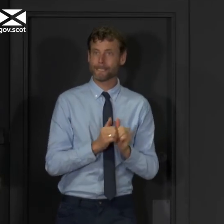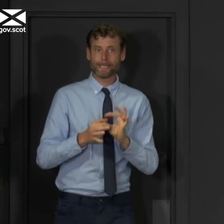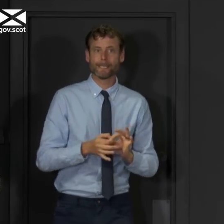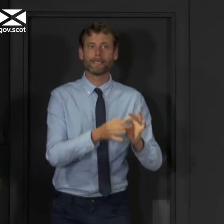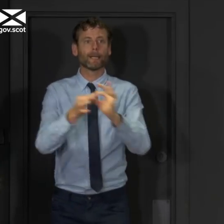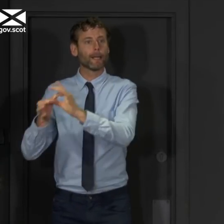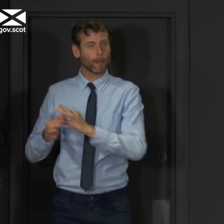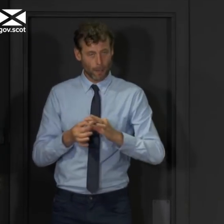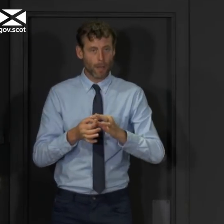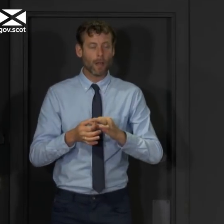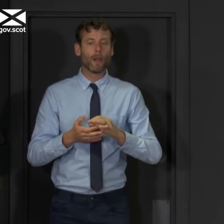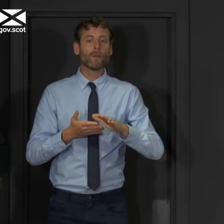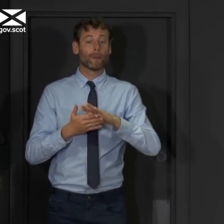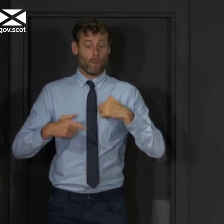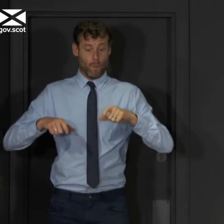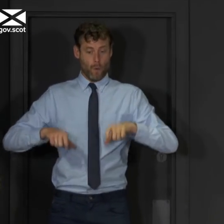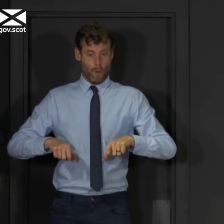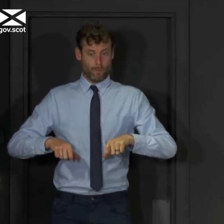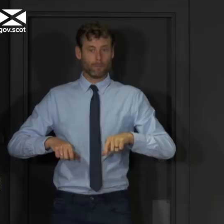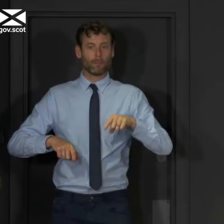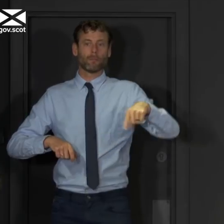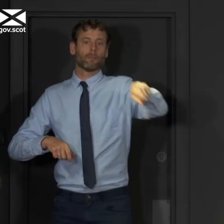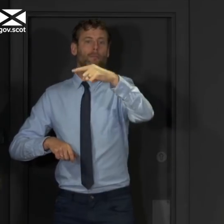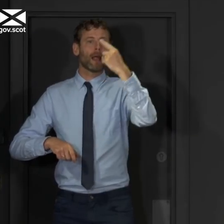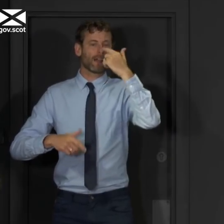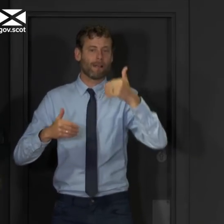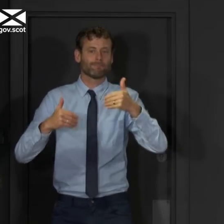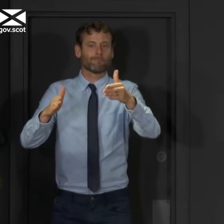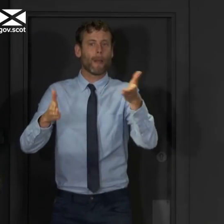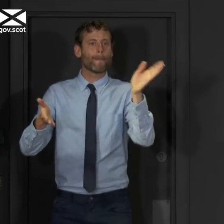will be able to continue to emerge from lockdown while keeping the virus under control.